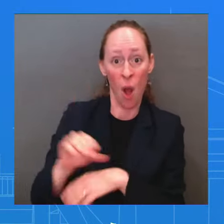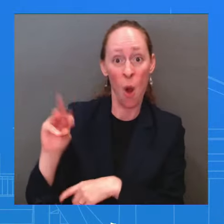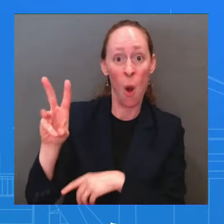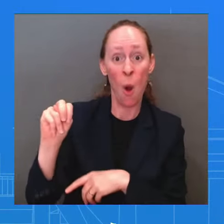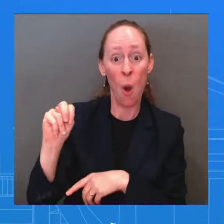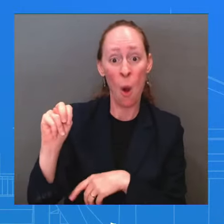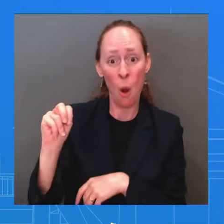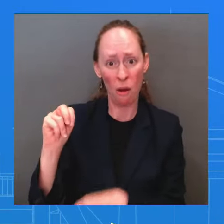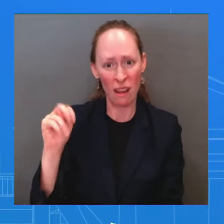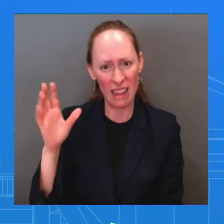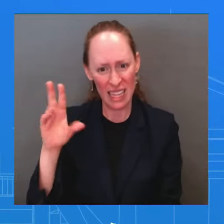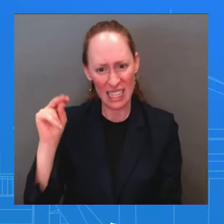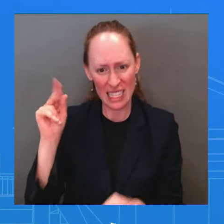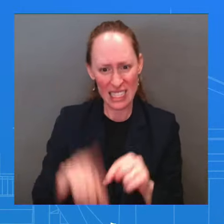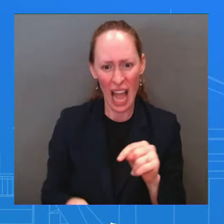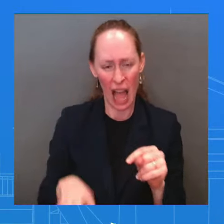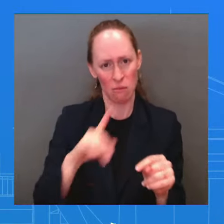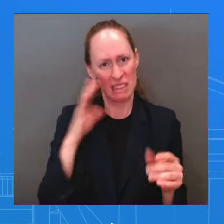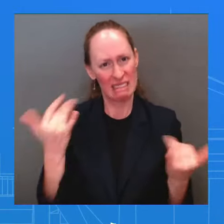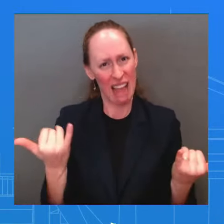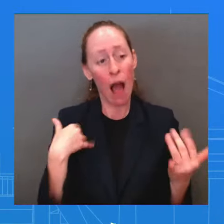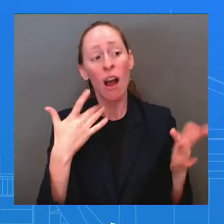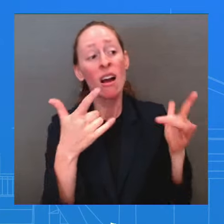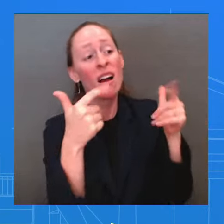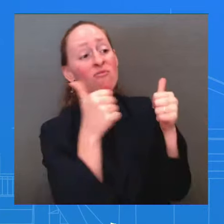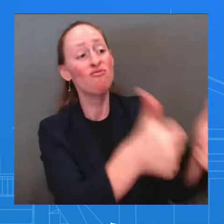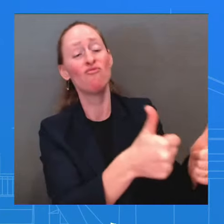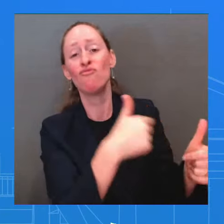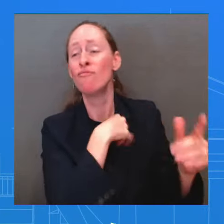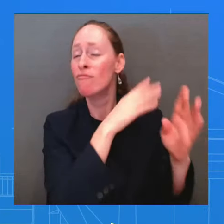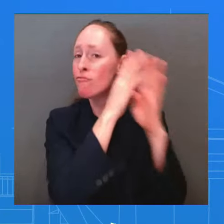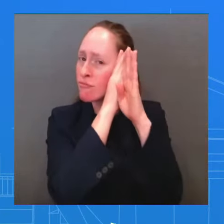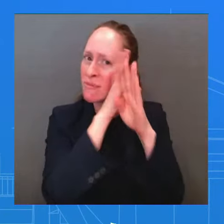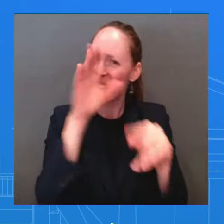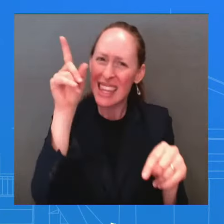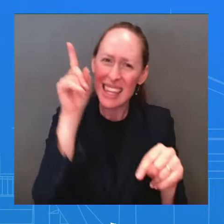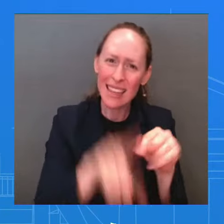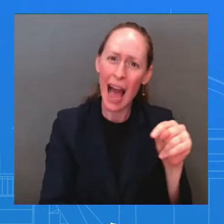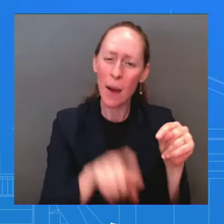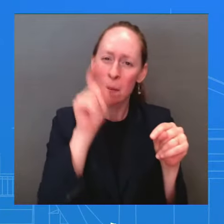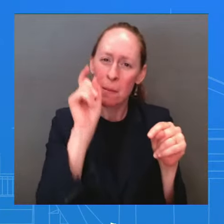So, we believe that whatever other to-ing and fro-ing there is in the legislative context --